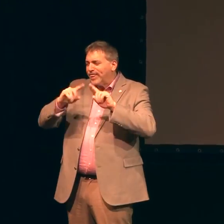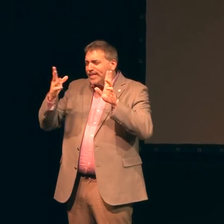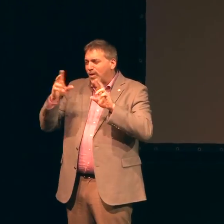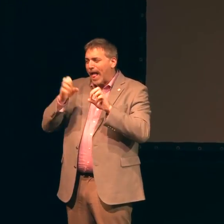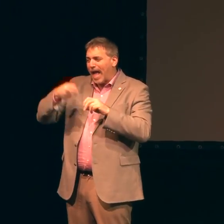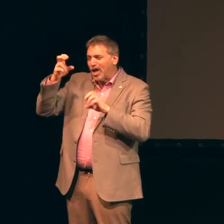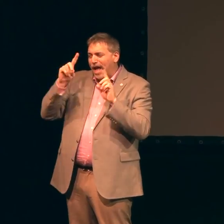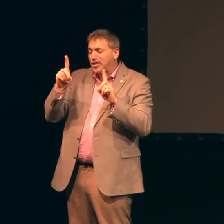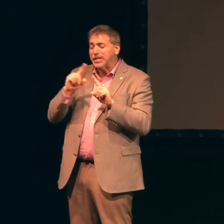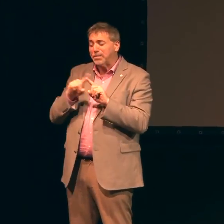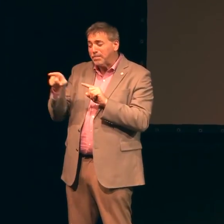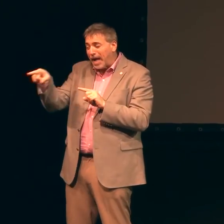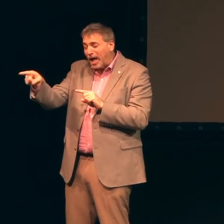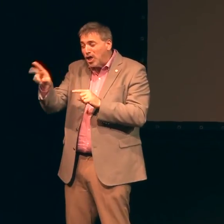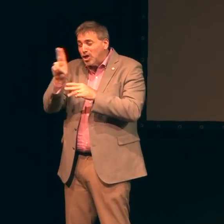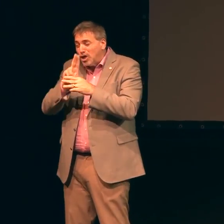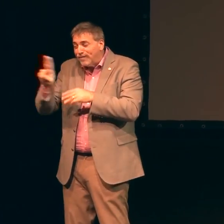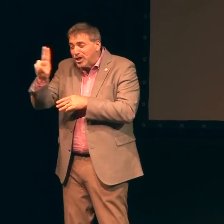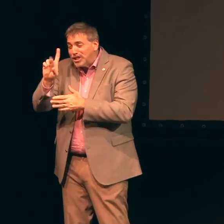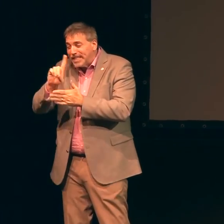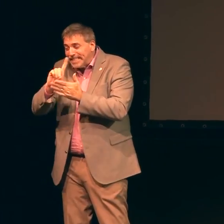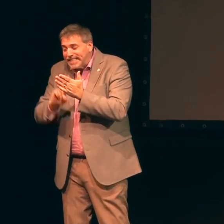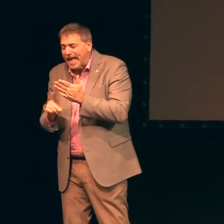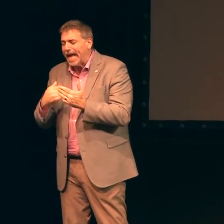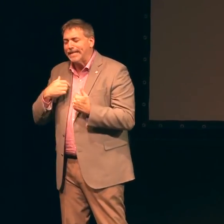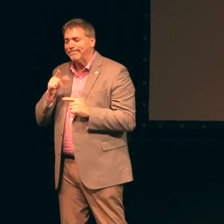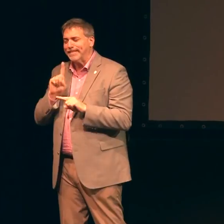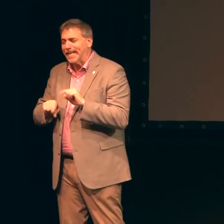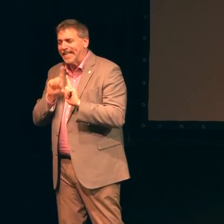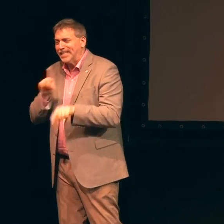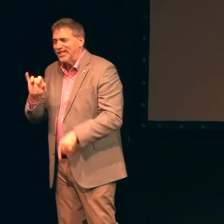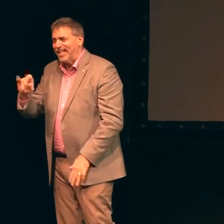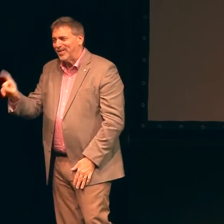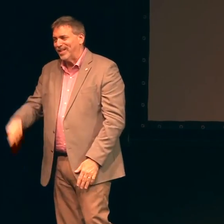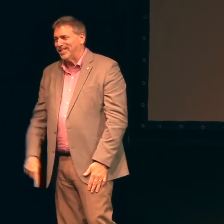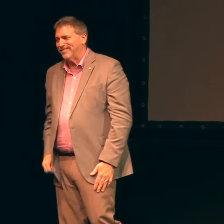working closely with him on various higher education issues but universal design, I can't